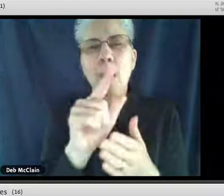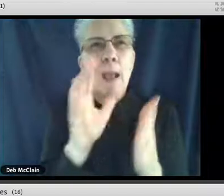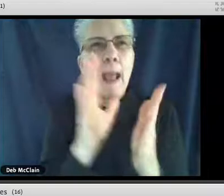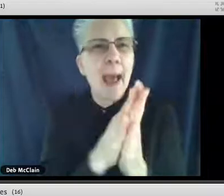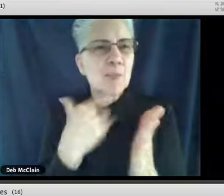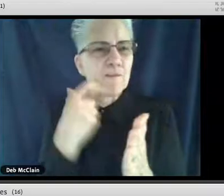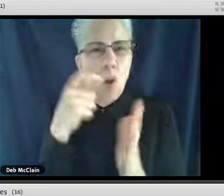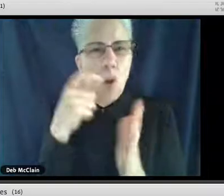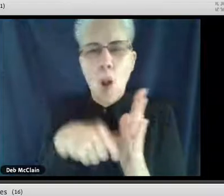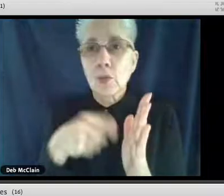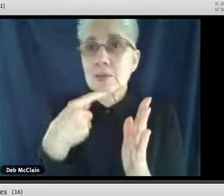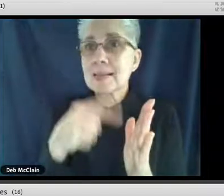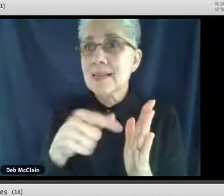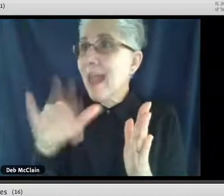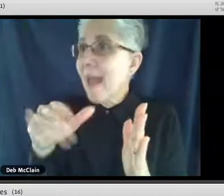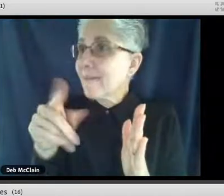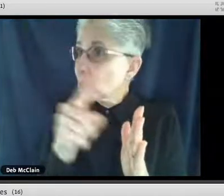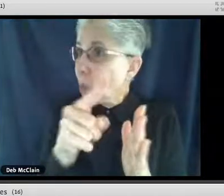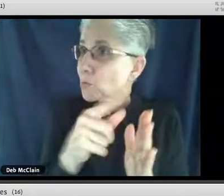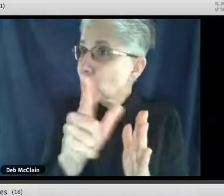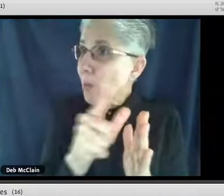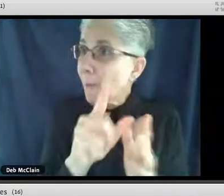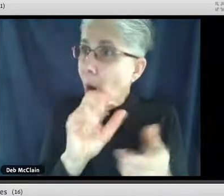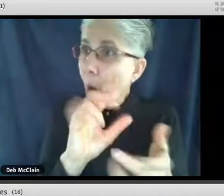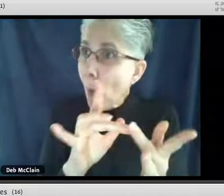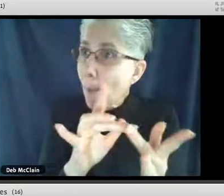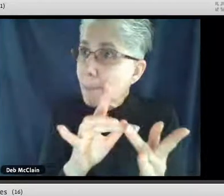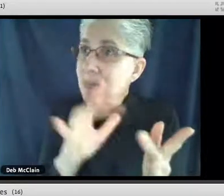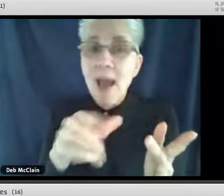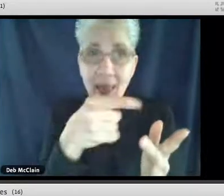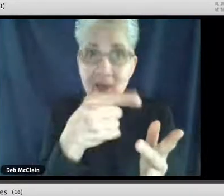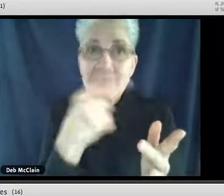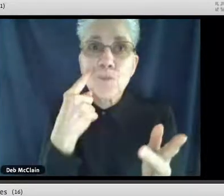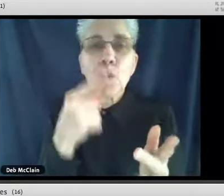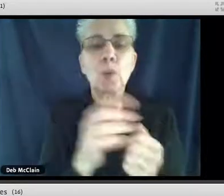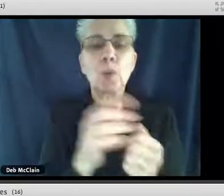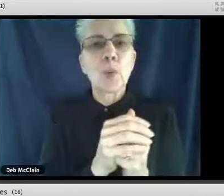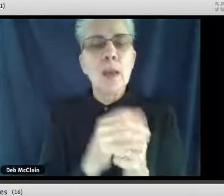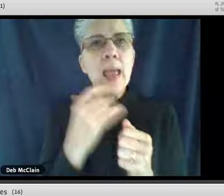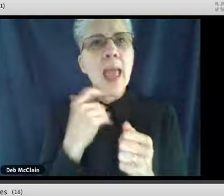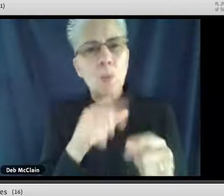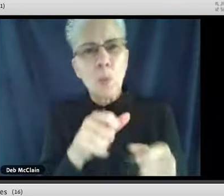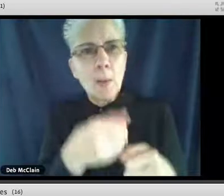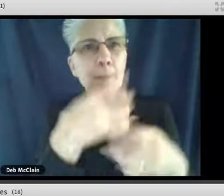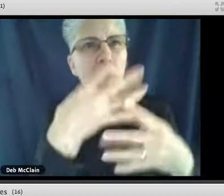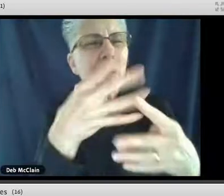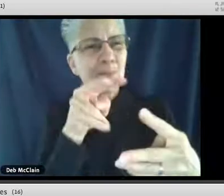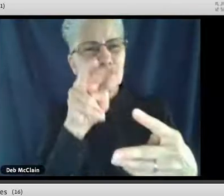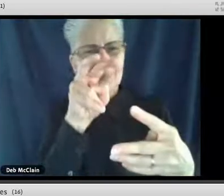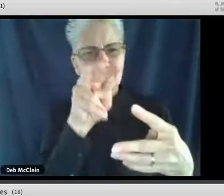and I kept saying, "Haven't you gone to your library's website? They have it there for you." And we would go there, and it was so much there,